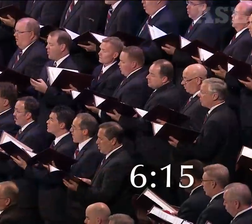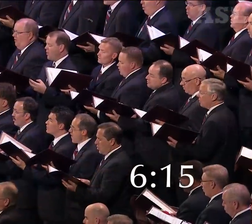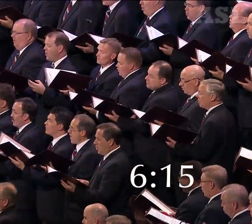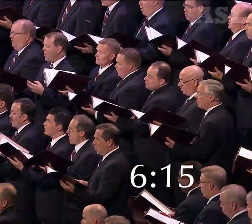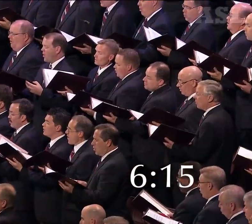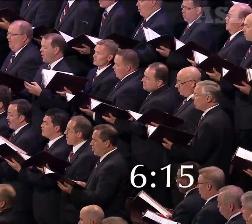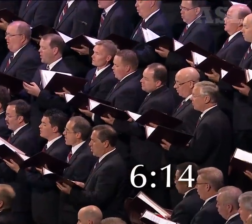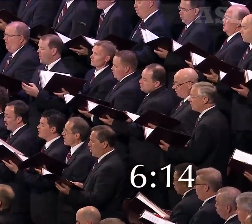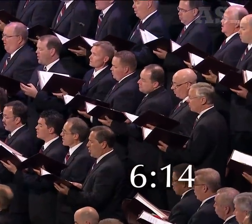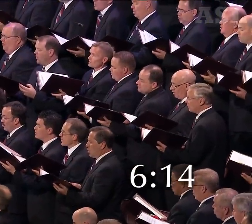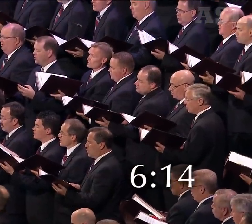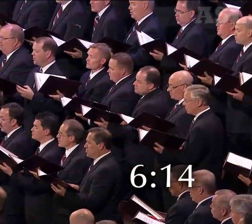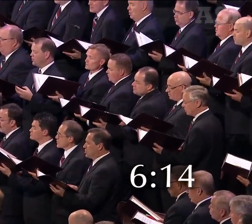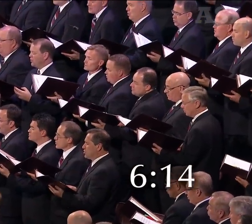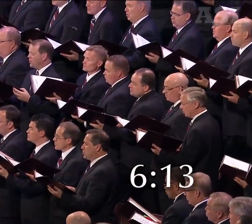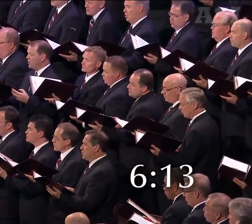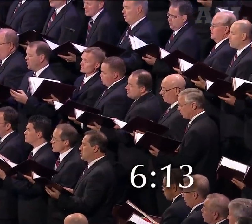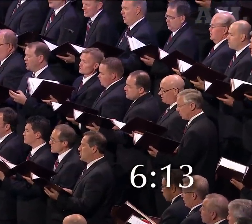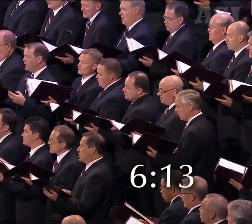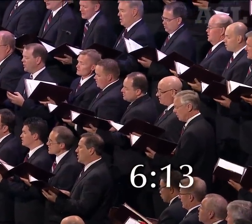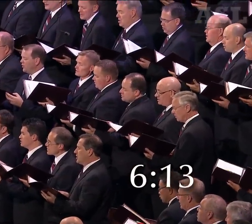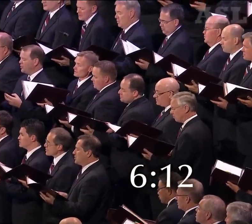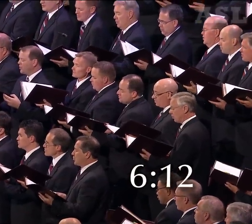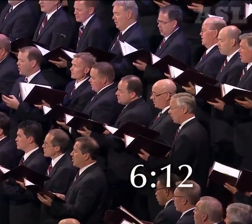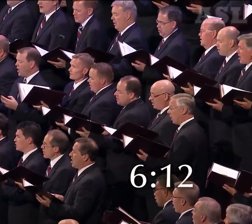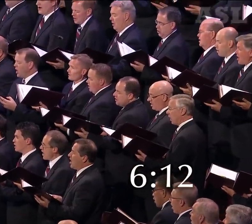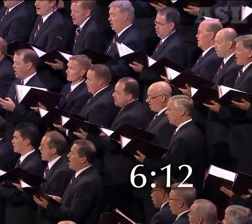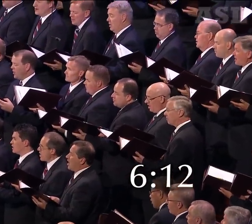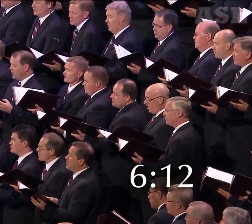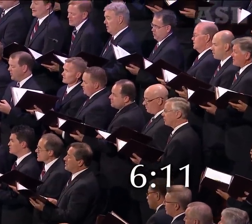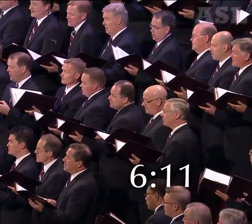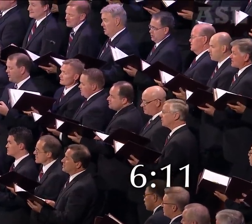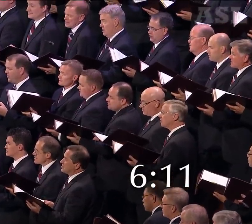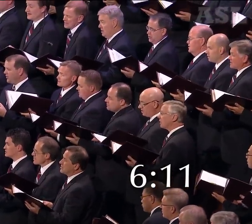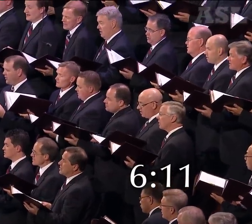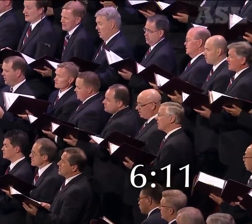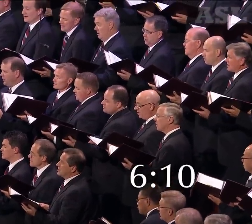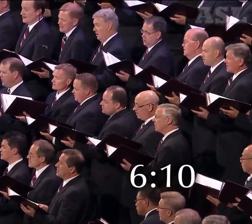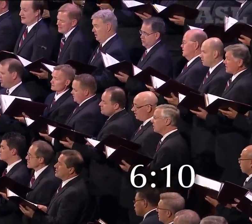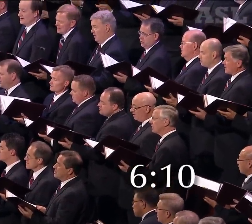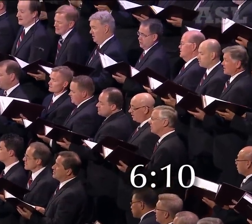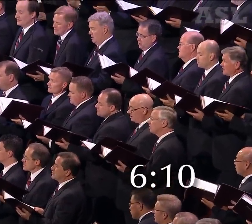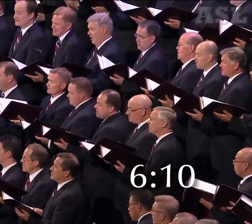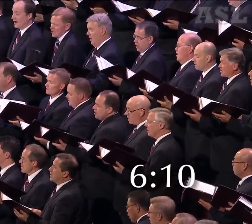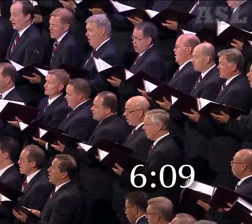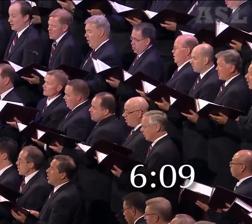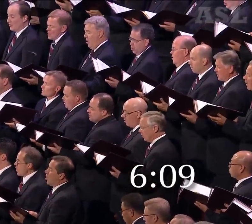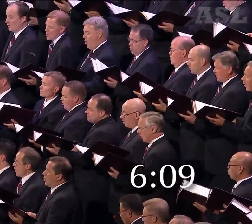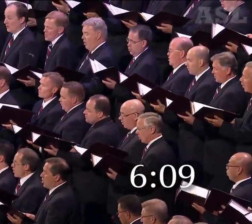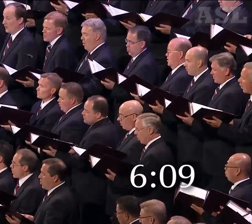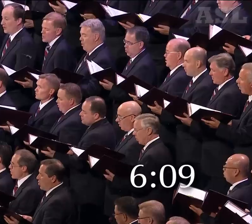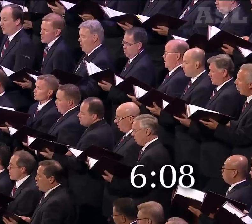THIS IS THE ENGLISH CLOSED CAPTION CHANNEL OF THE CHURCH OF JESUS CHRIST OF LATTER-DAY SAINTS.